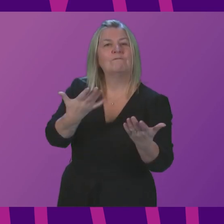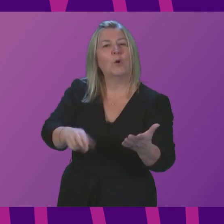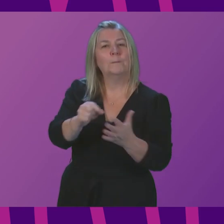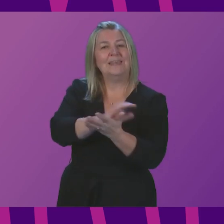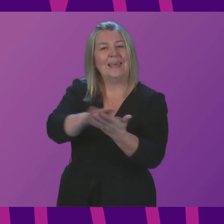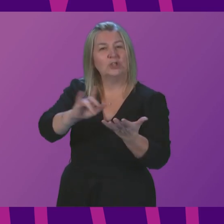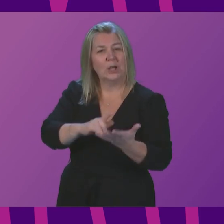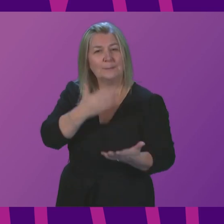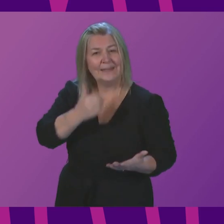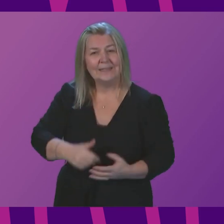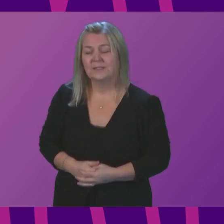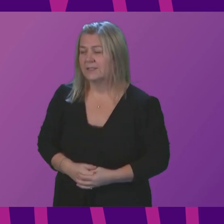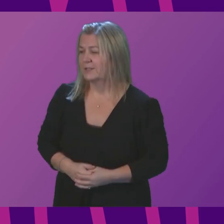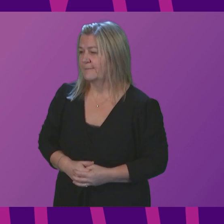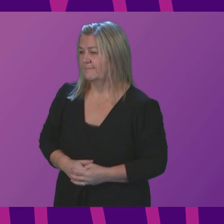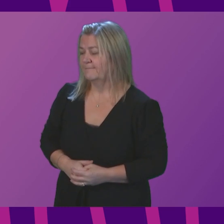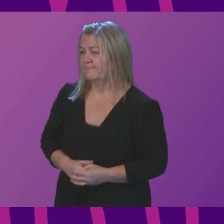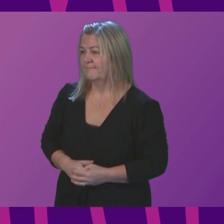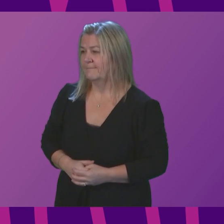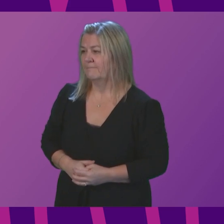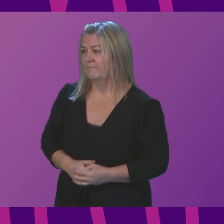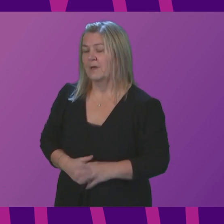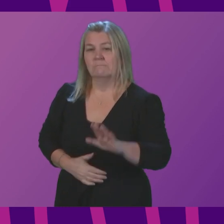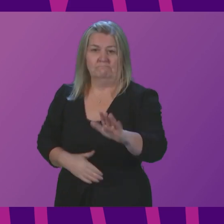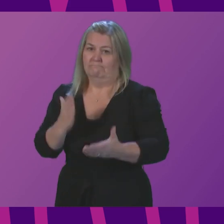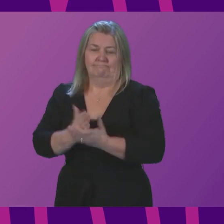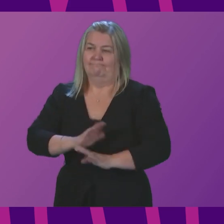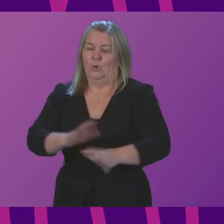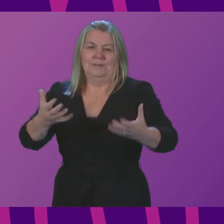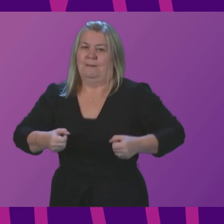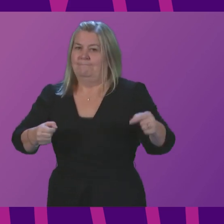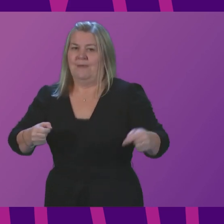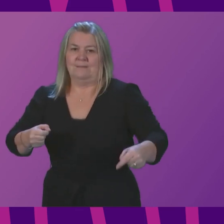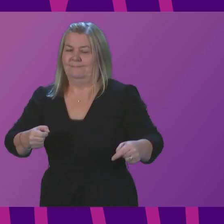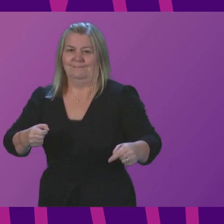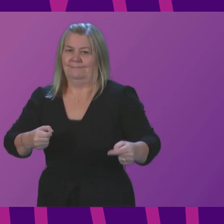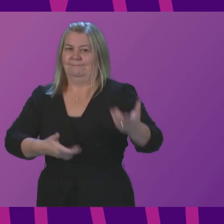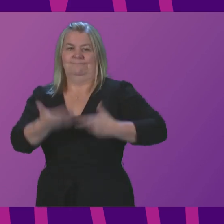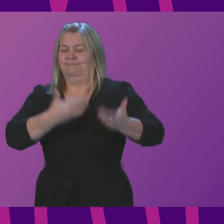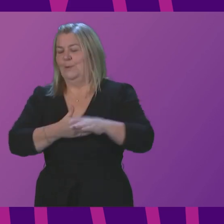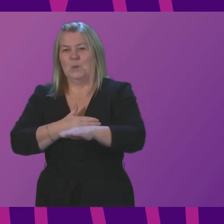I absolutely do not accept that characterisation and I think that it does a great disservice